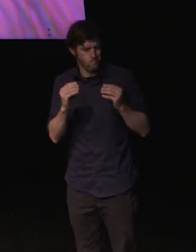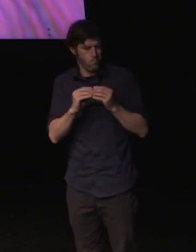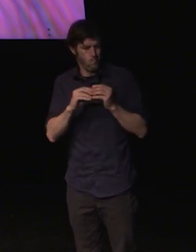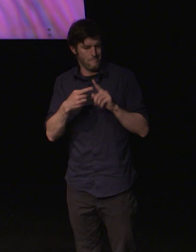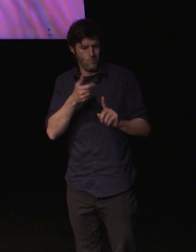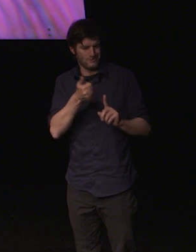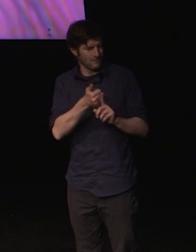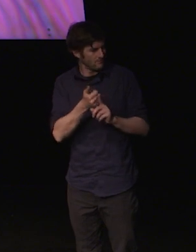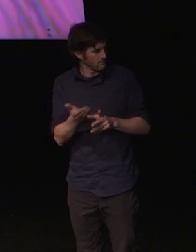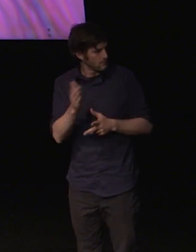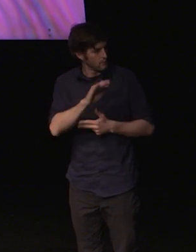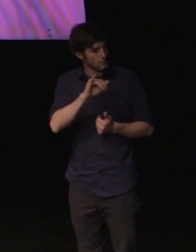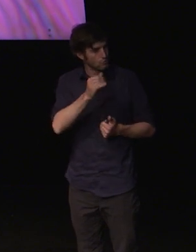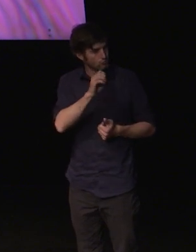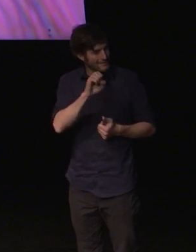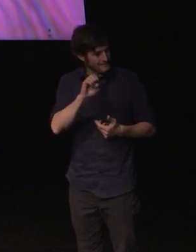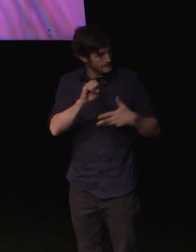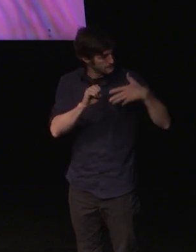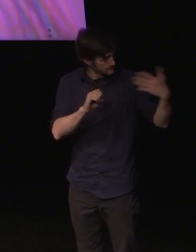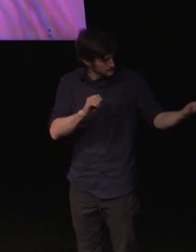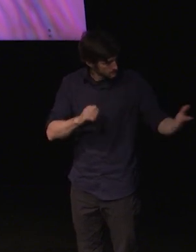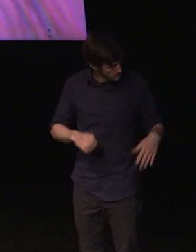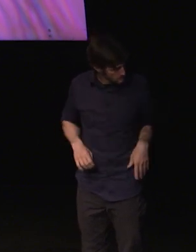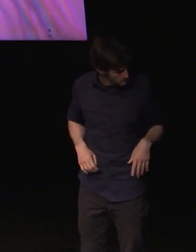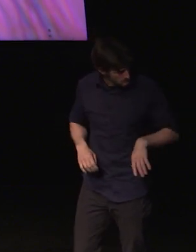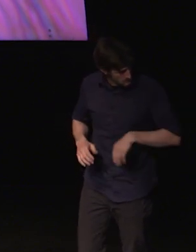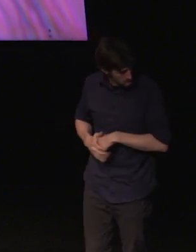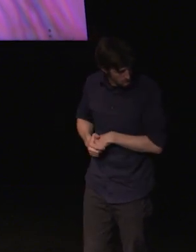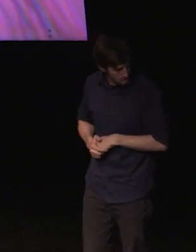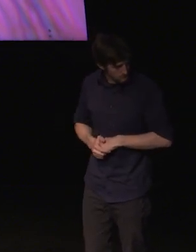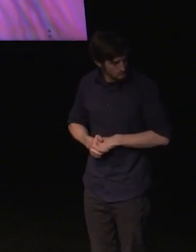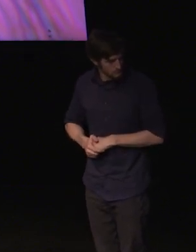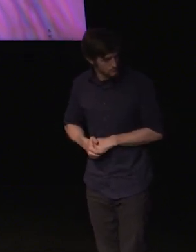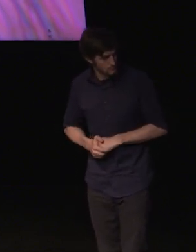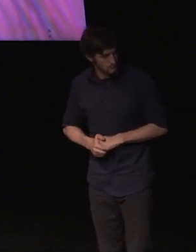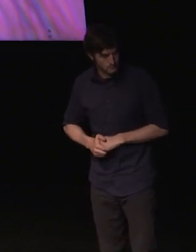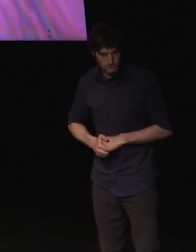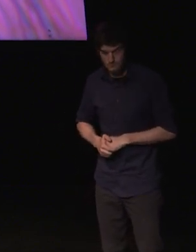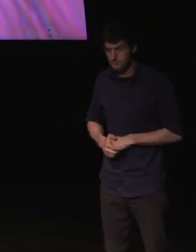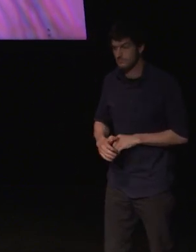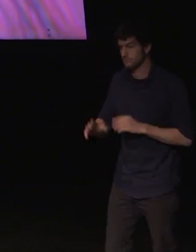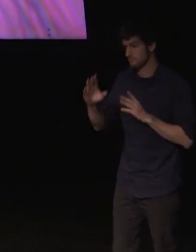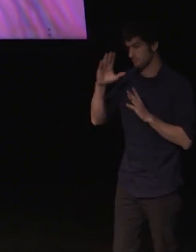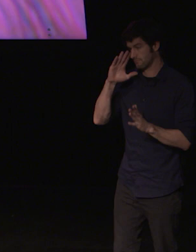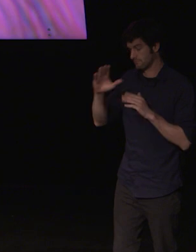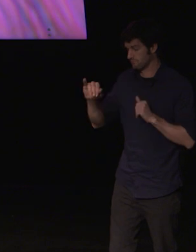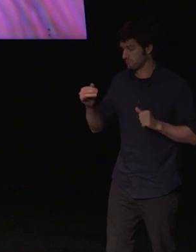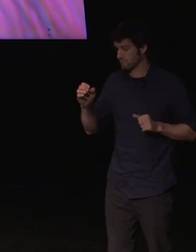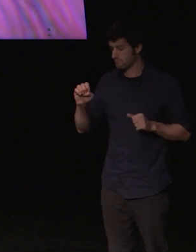So I'll start with Jesse on the far end. All right. Hello everybody, my name is Jesse Anderson,